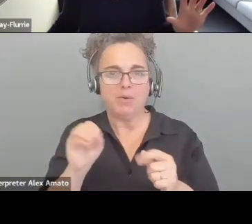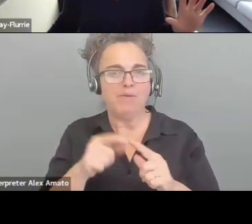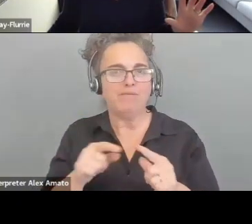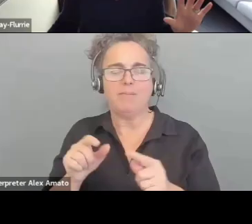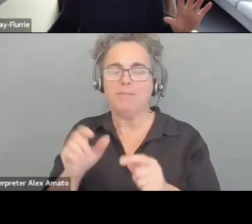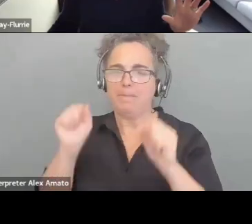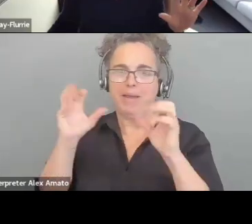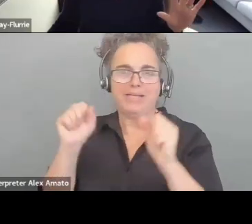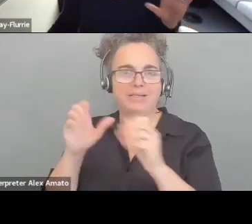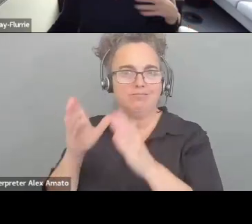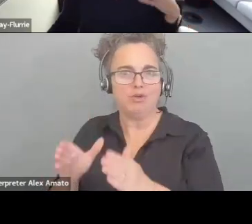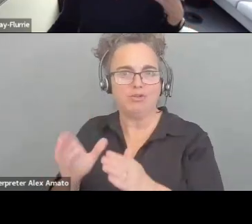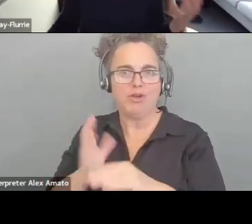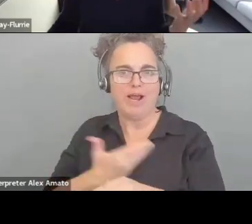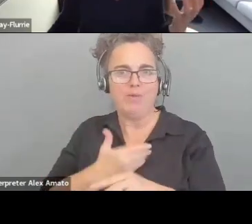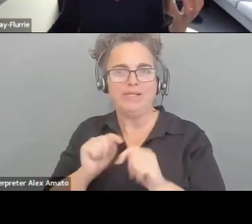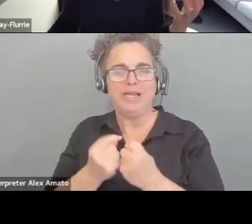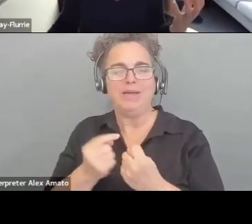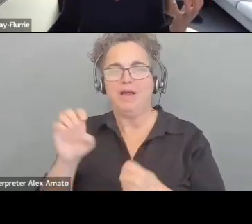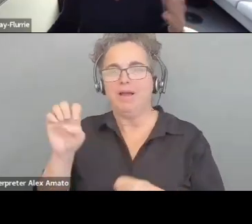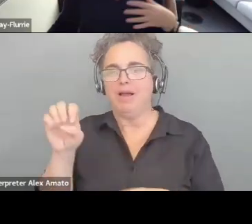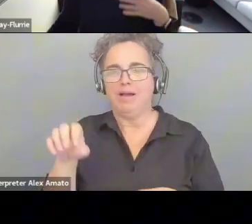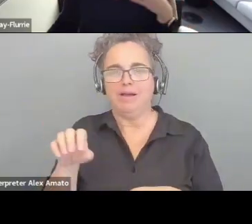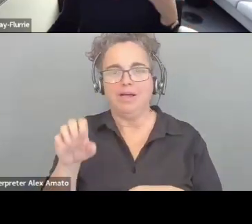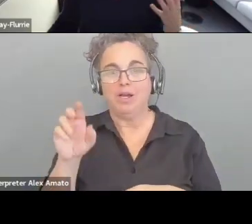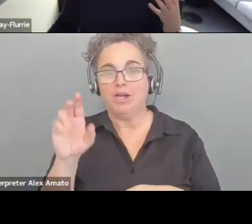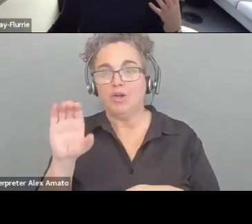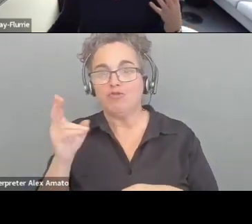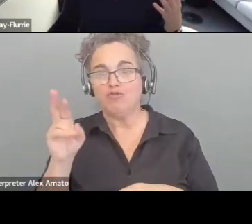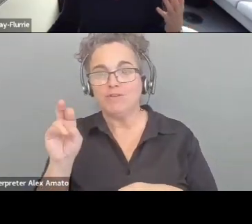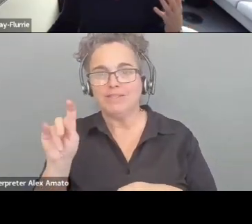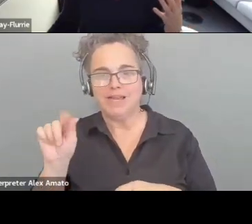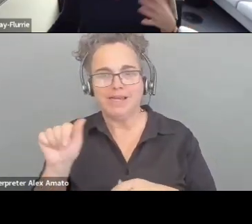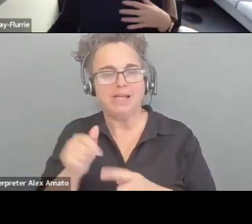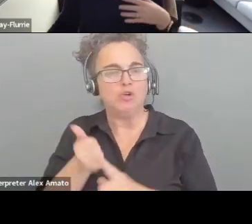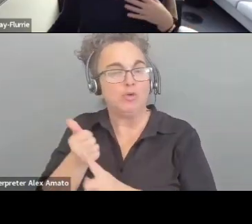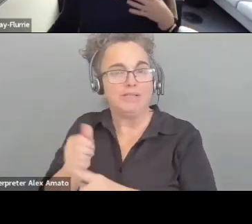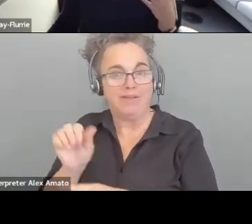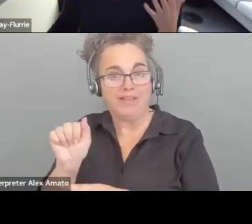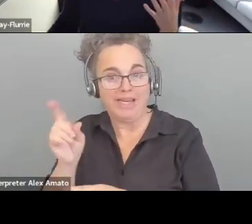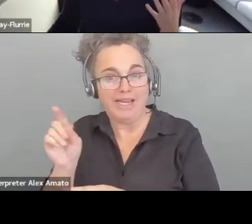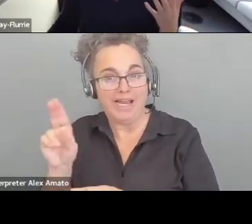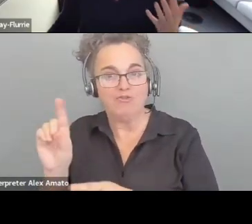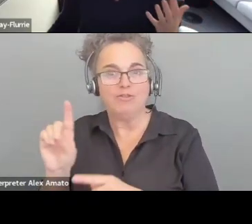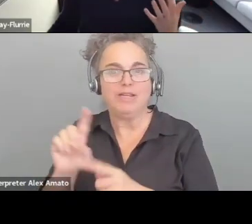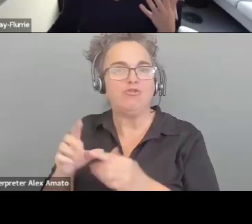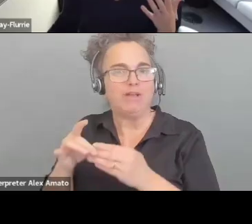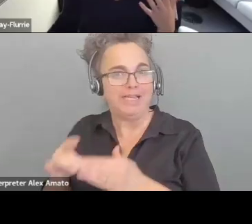Christina Mallon. She leads inclusive design at Microsoft. She has ADHD and she cannot move her arms due